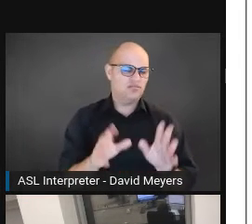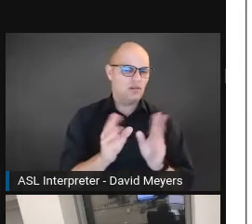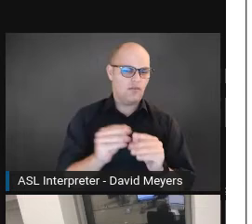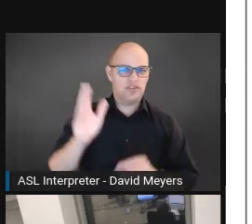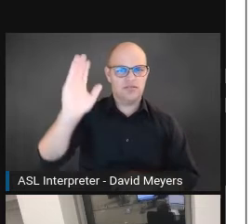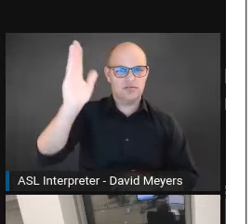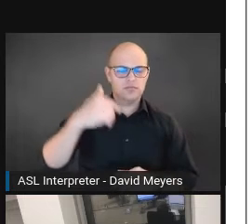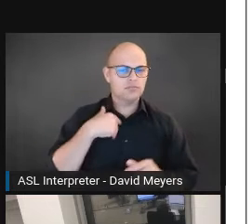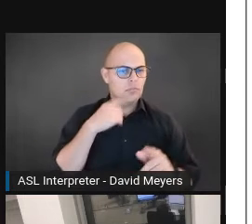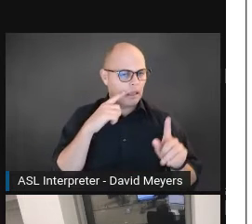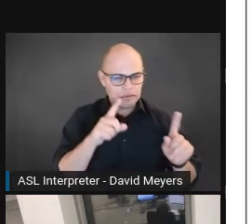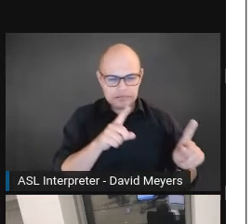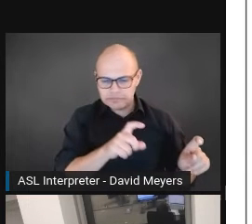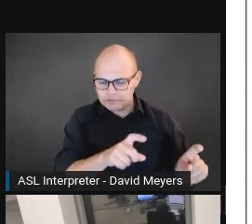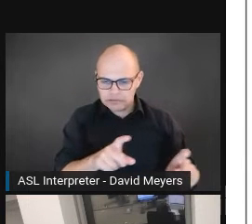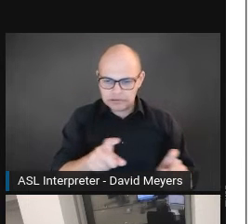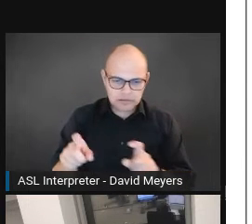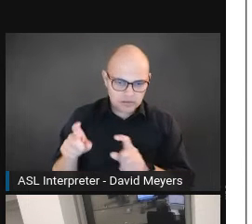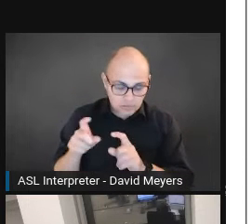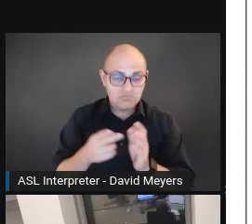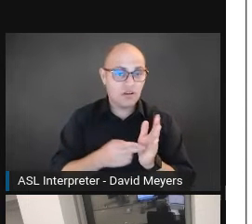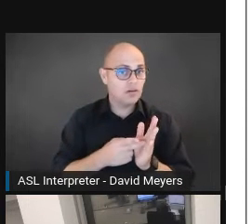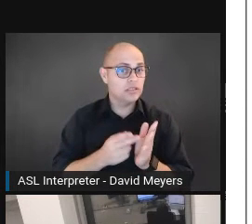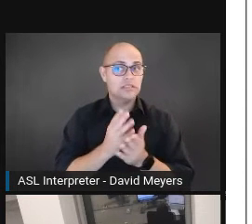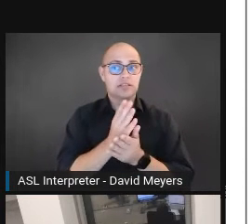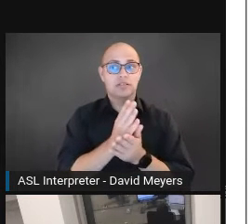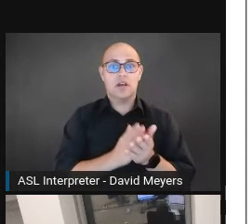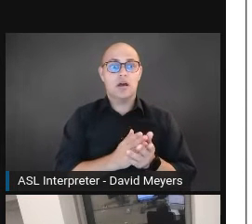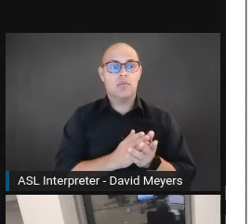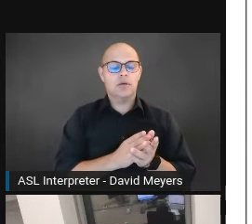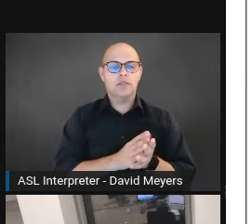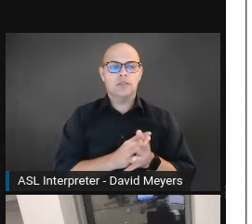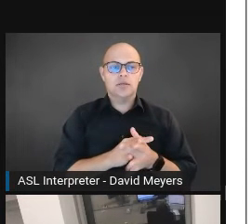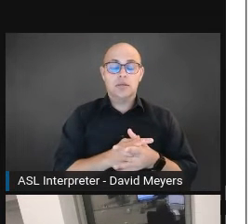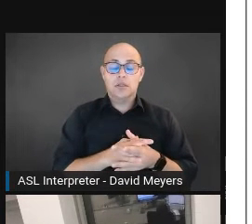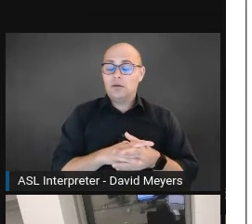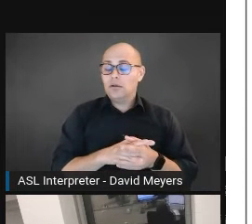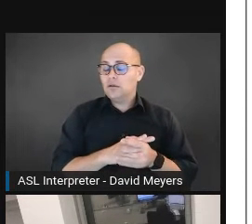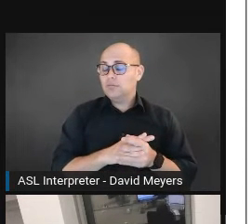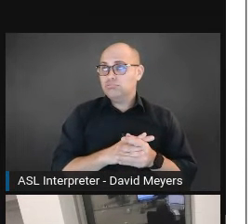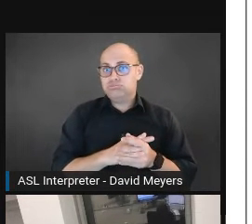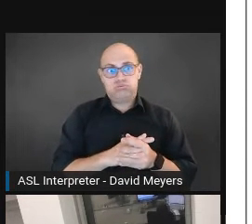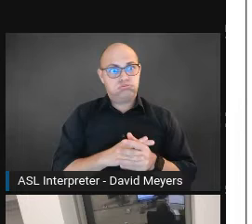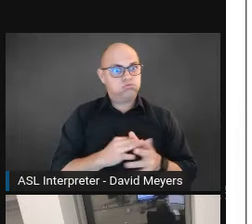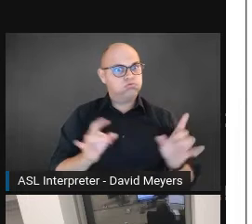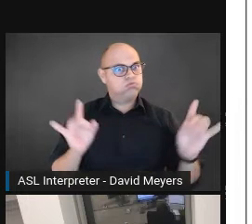and I must say that using some of them was a complete nightmare.